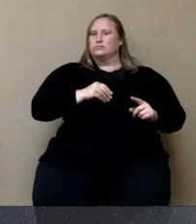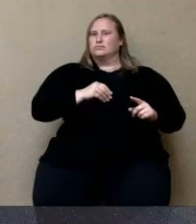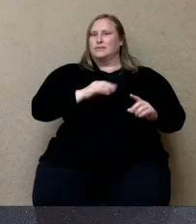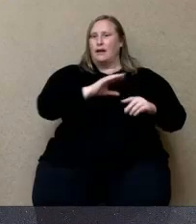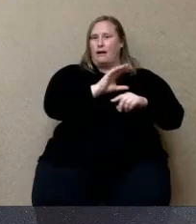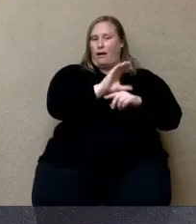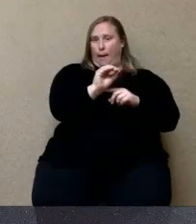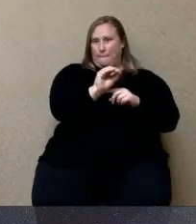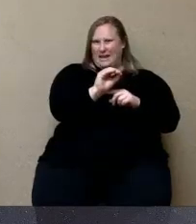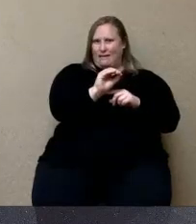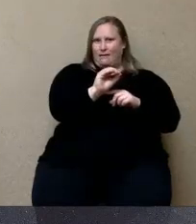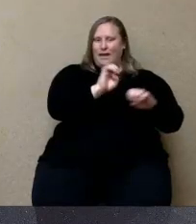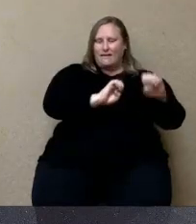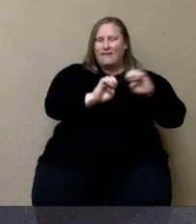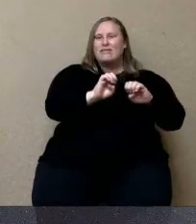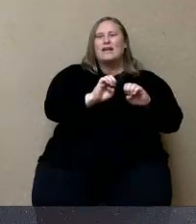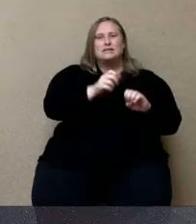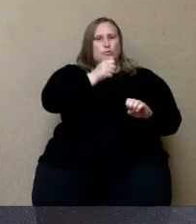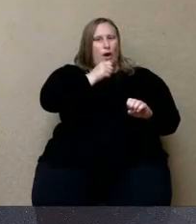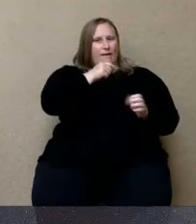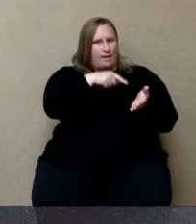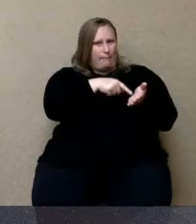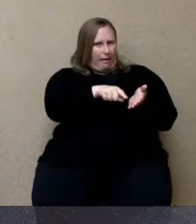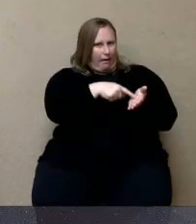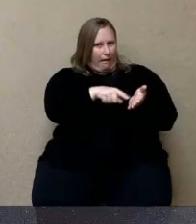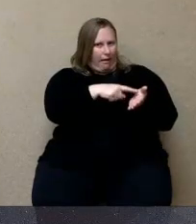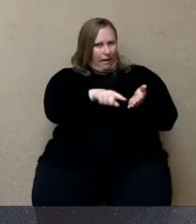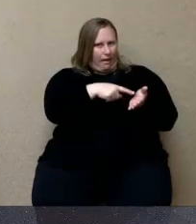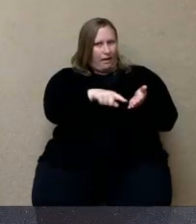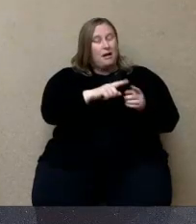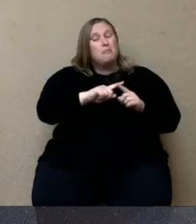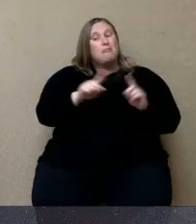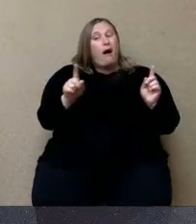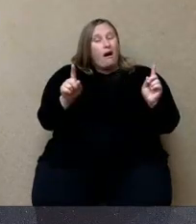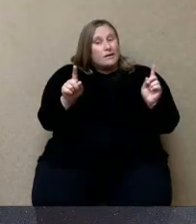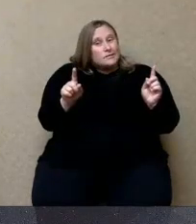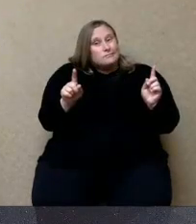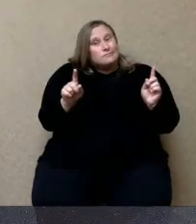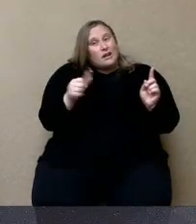It would be on a private pay basis, but it's nice for